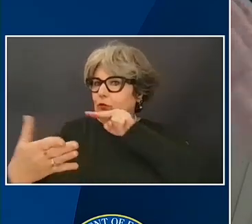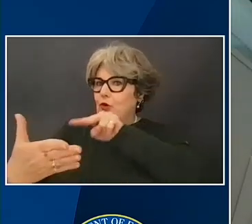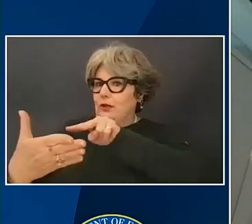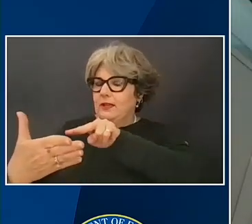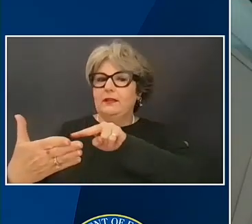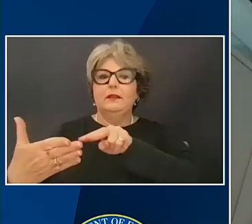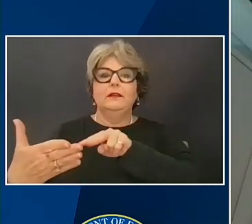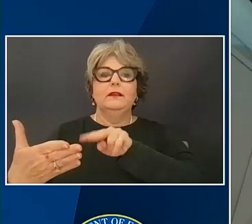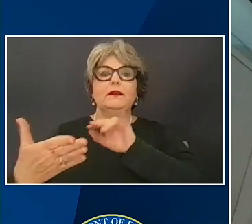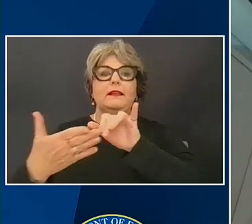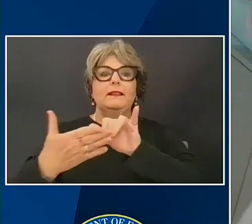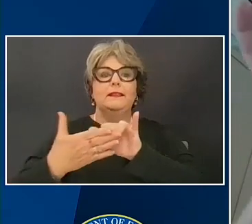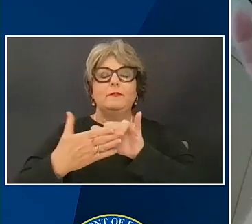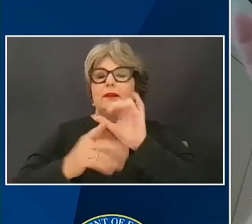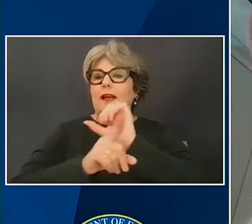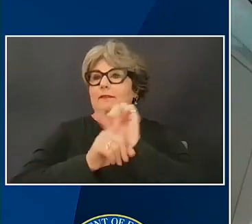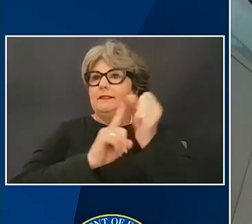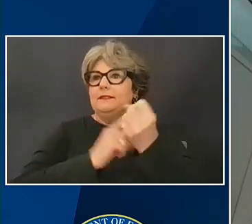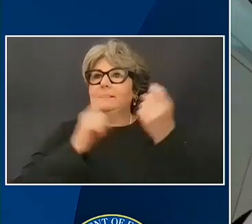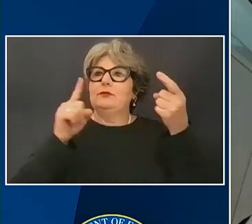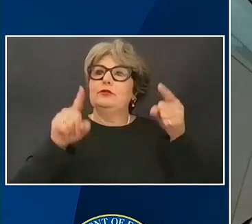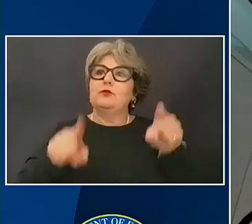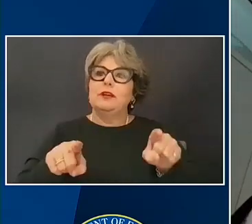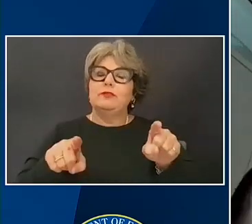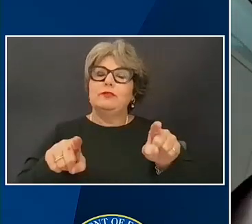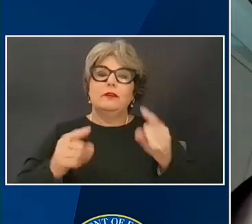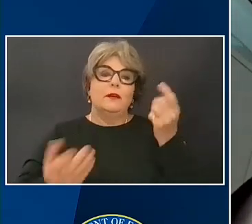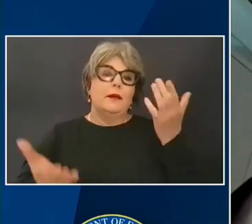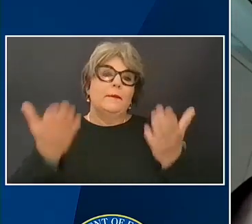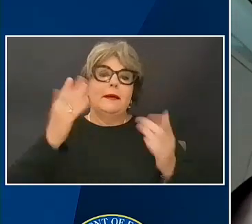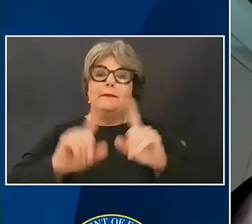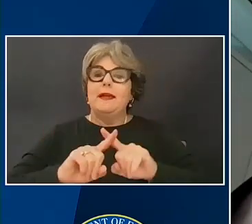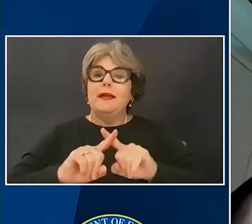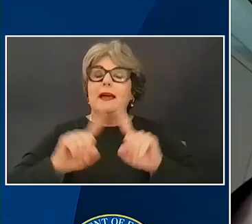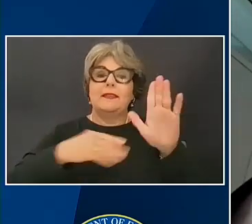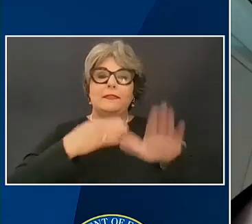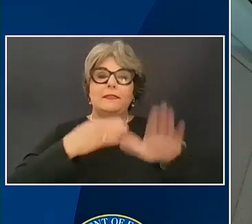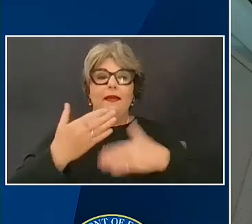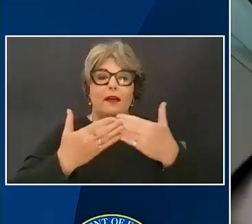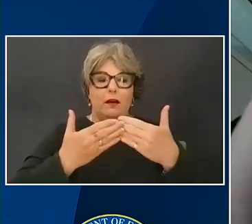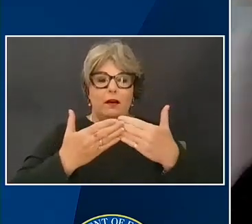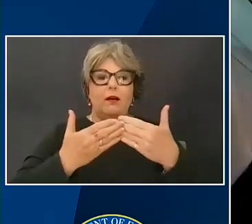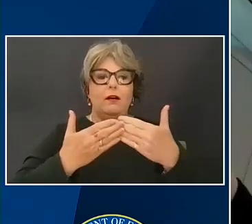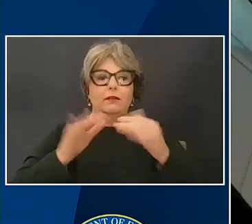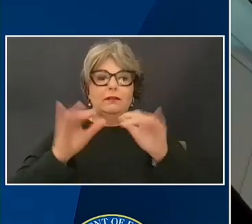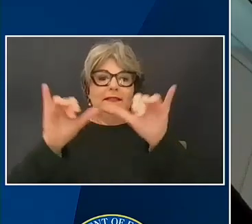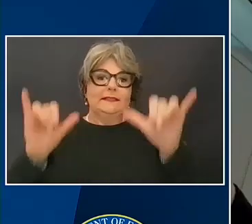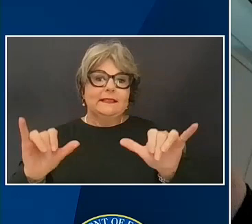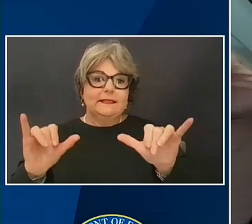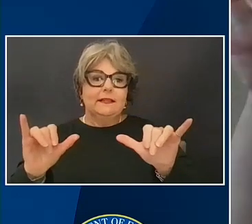cases where there might be a different- the Alma System might be set up here, and then it gets transferred, and we haven't